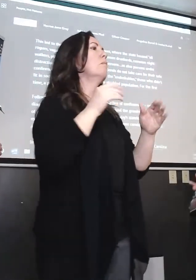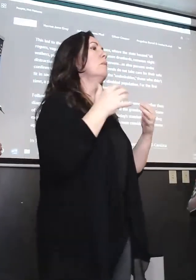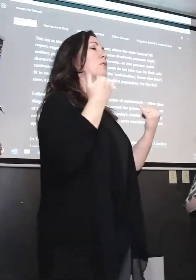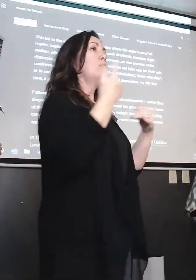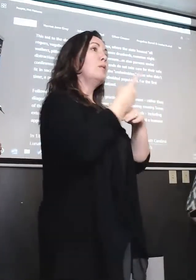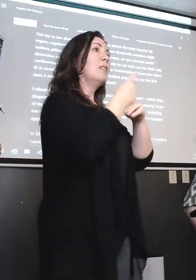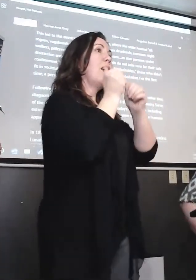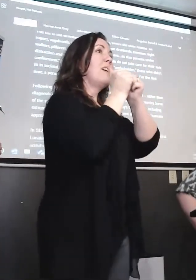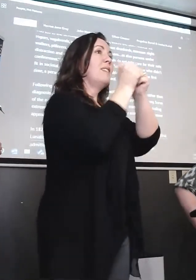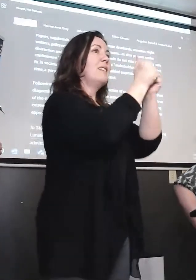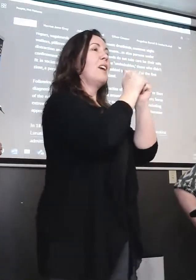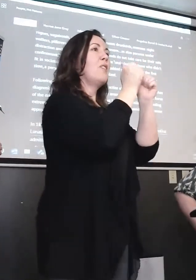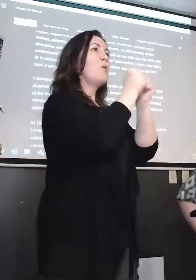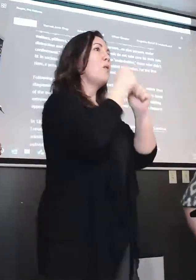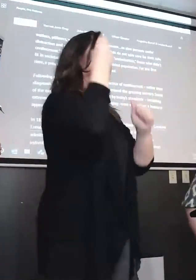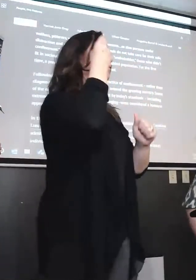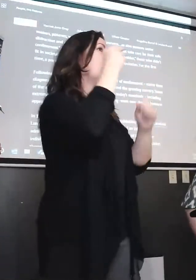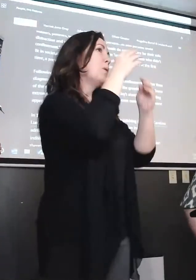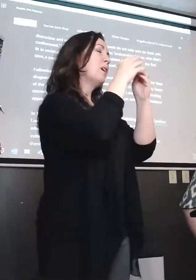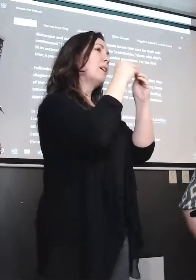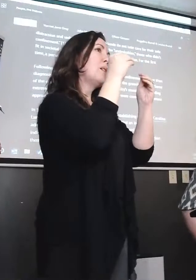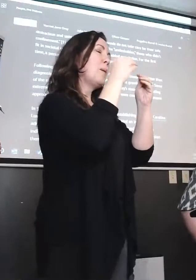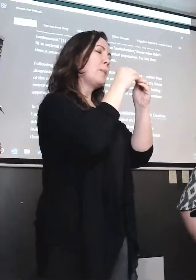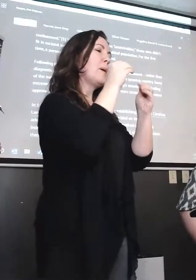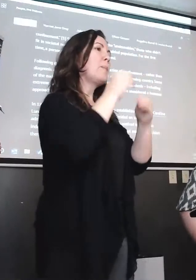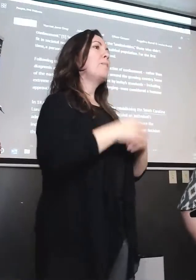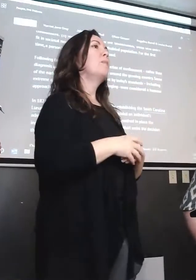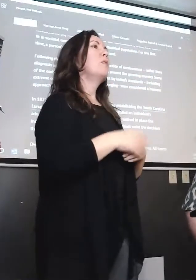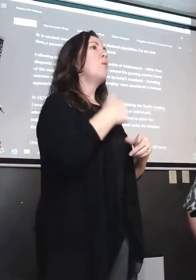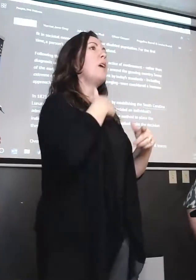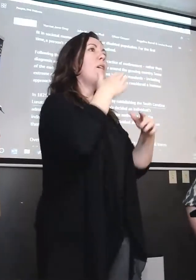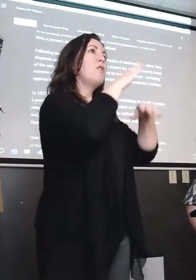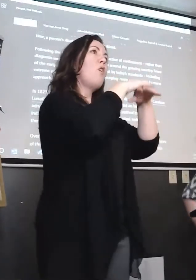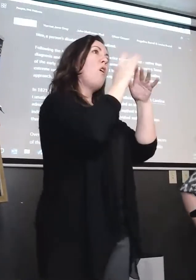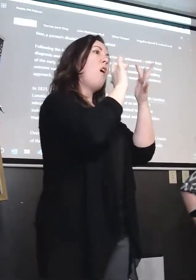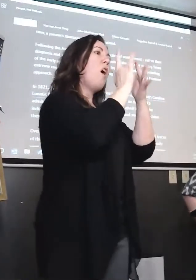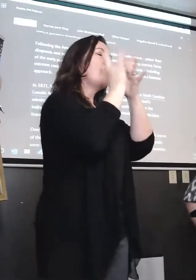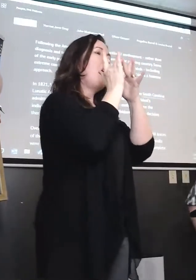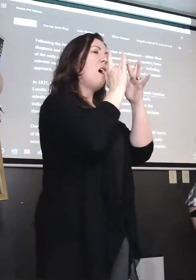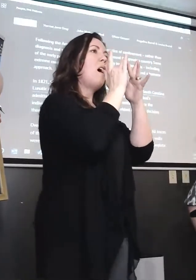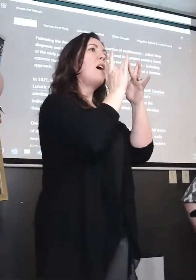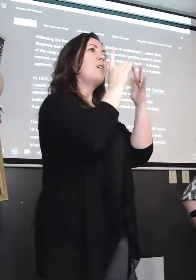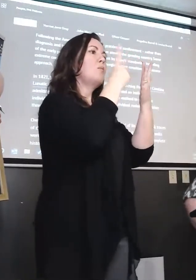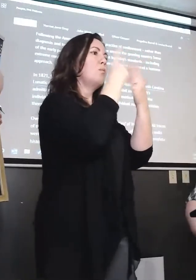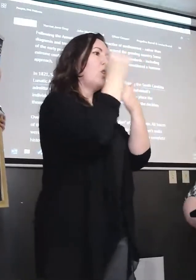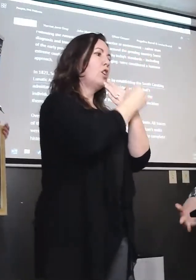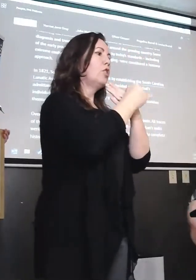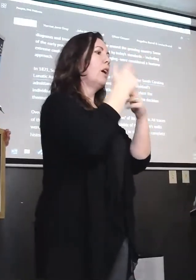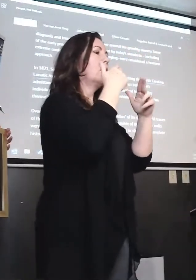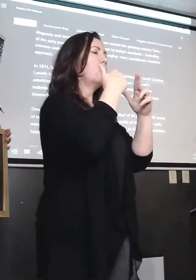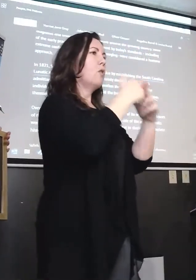together with Historic Columbia, we developed an online exhibit called a project a project called